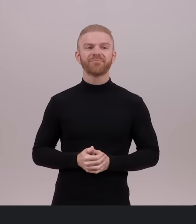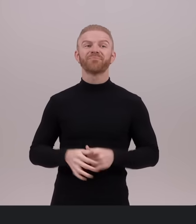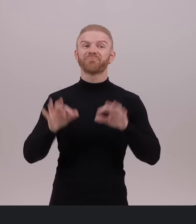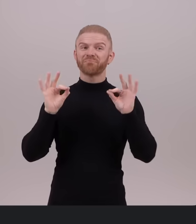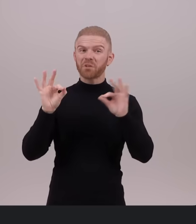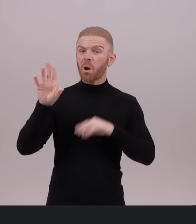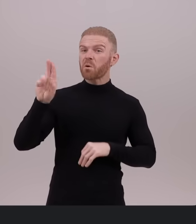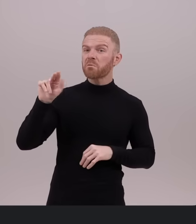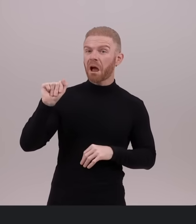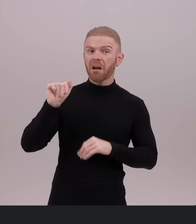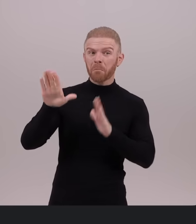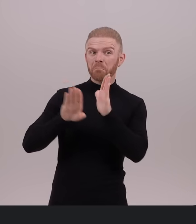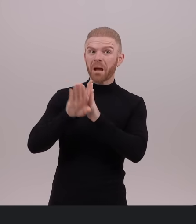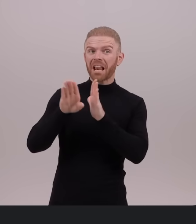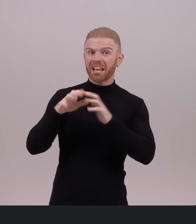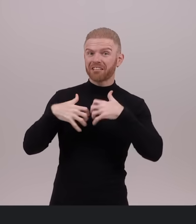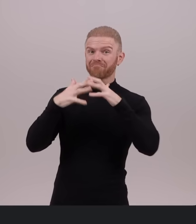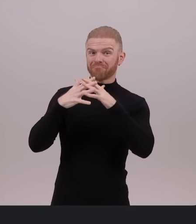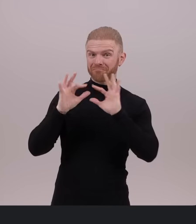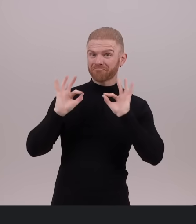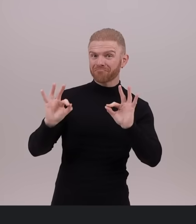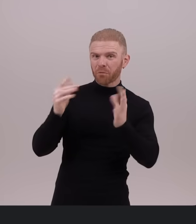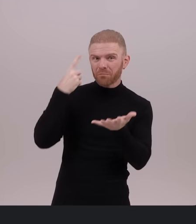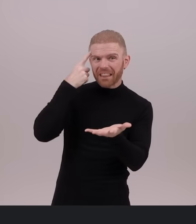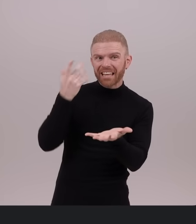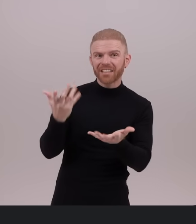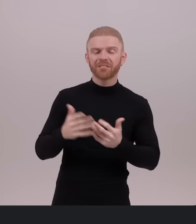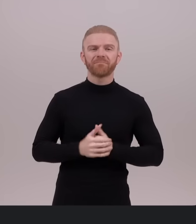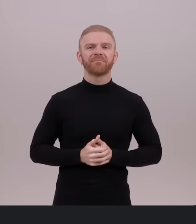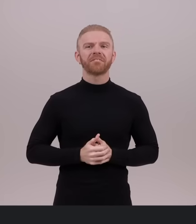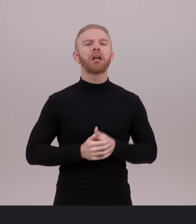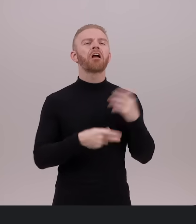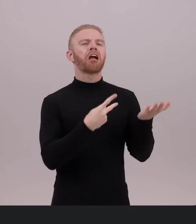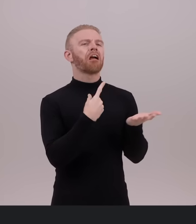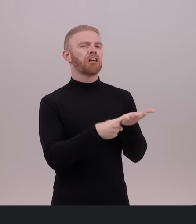Let's talk about the color later on, but this is